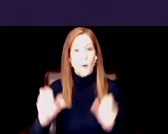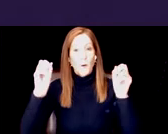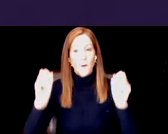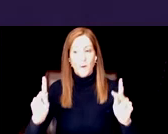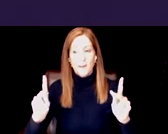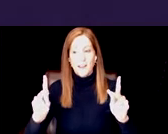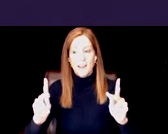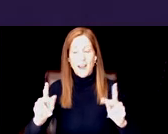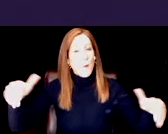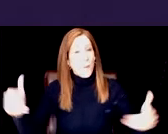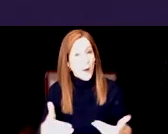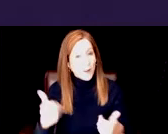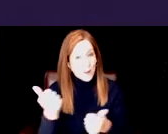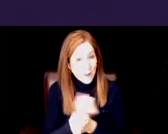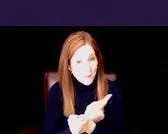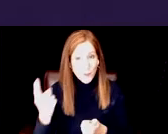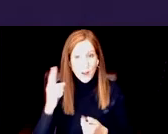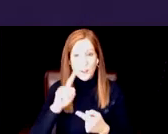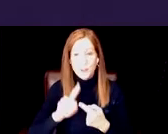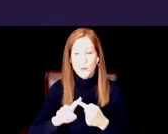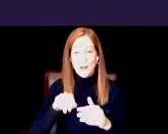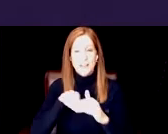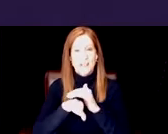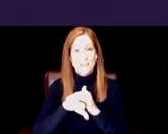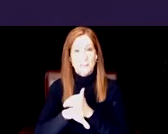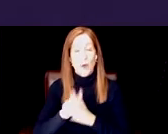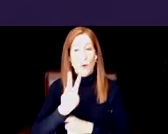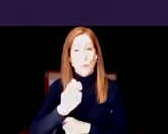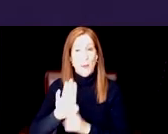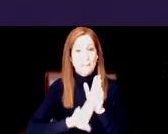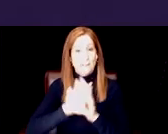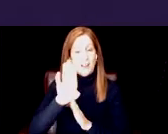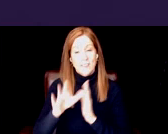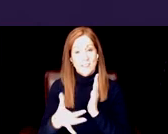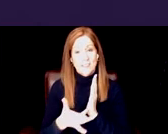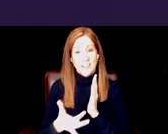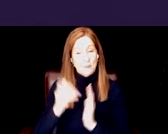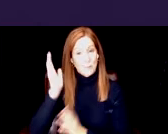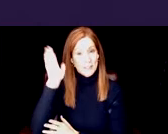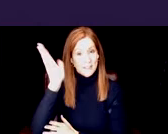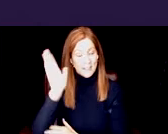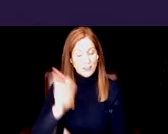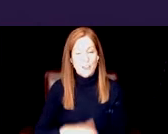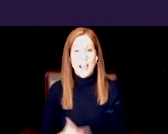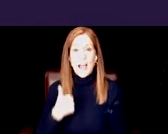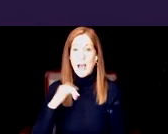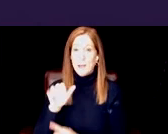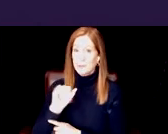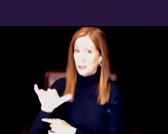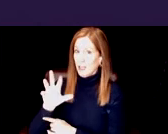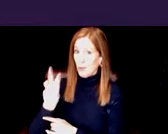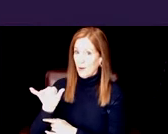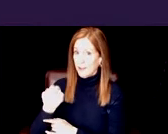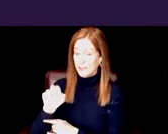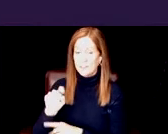[Jay] Welcome, everyone to the Accessible Web Development Techniques presentation. I am Jay Wyant from the state of Minnesota,